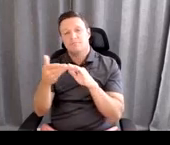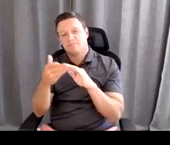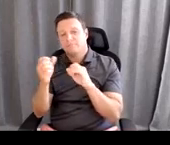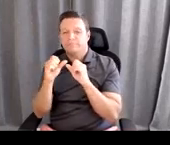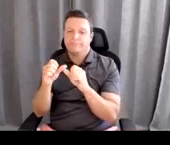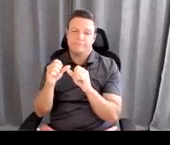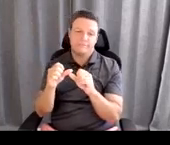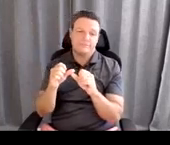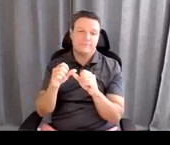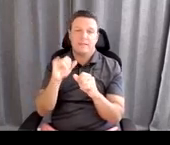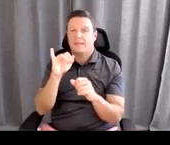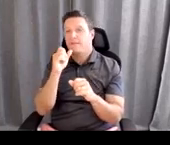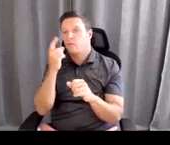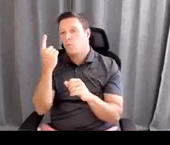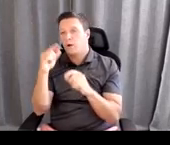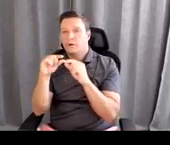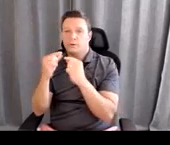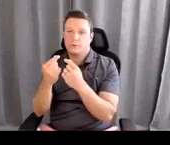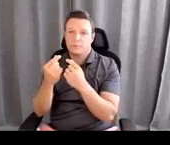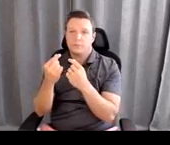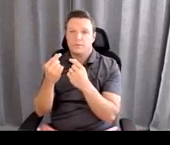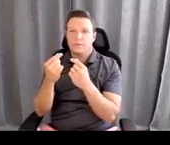If one group of students and with a transient student population,